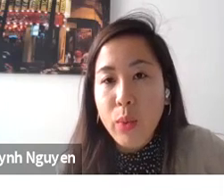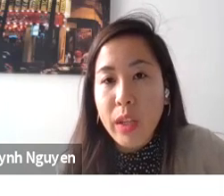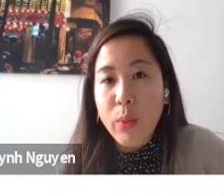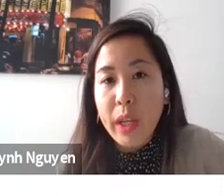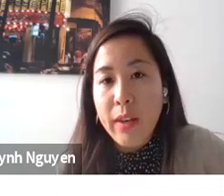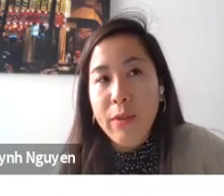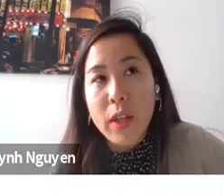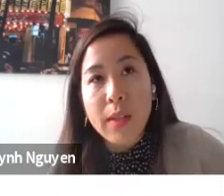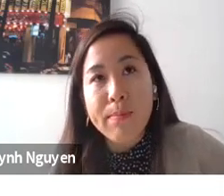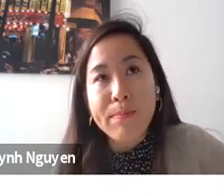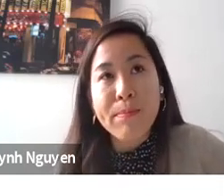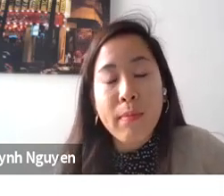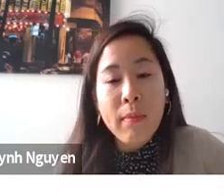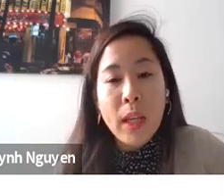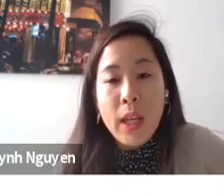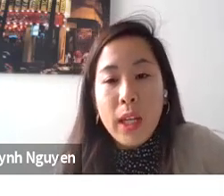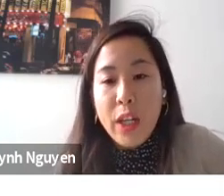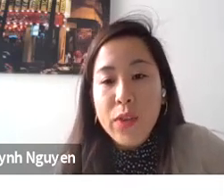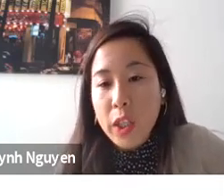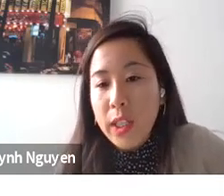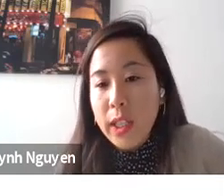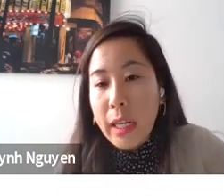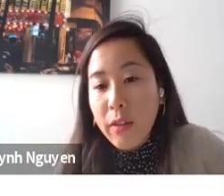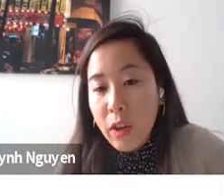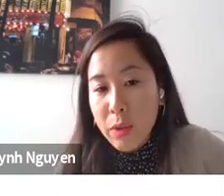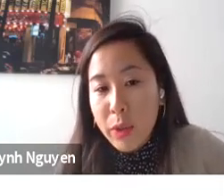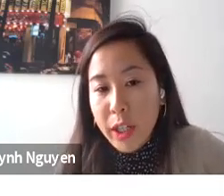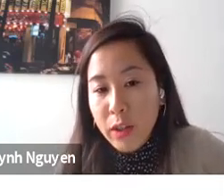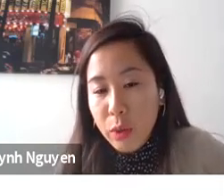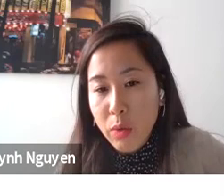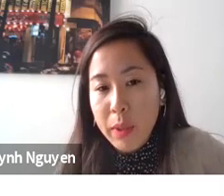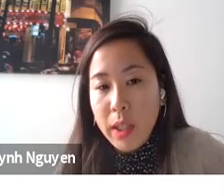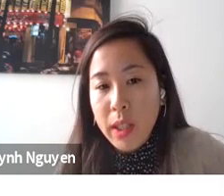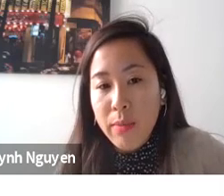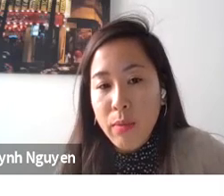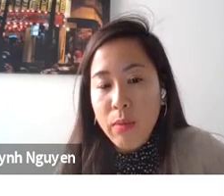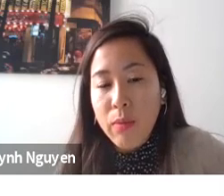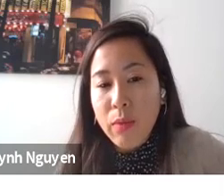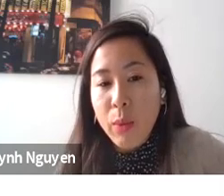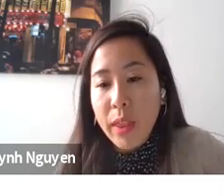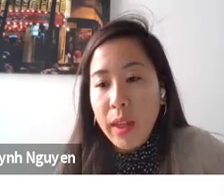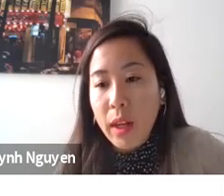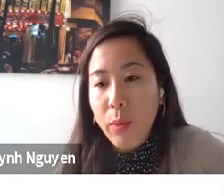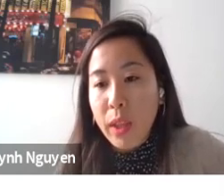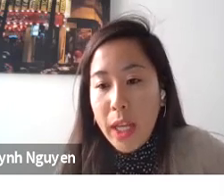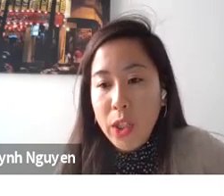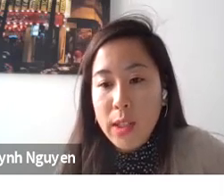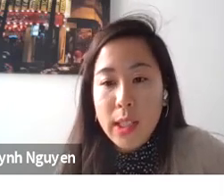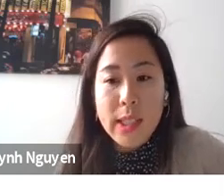We have kind of started an informal working group with agencies